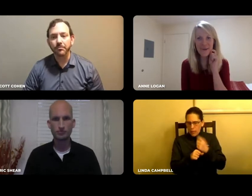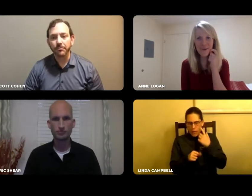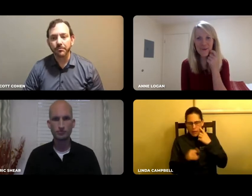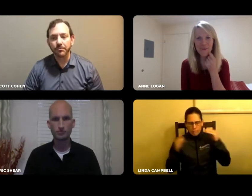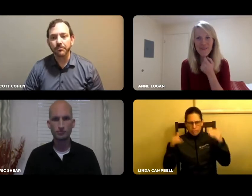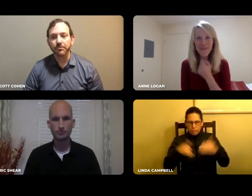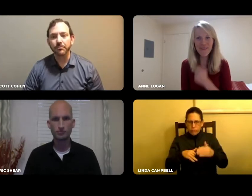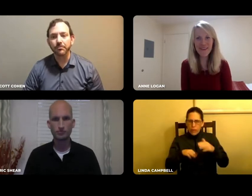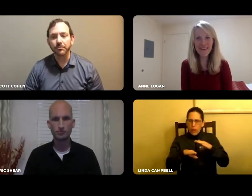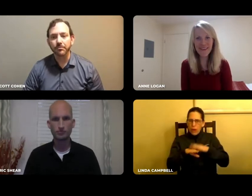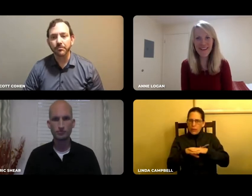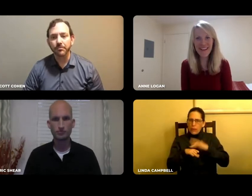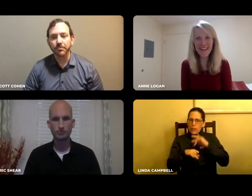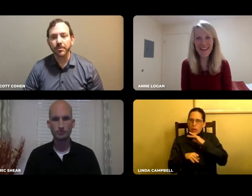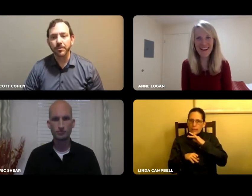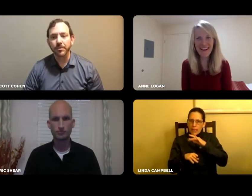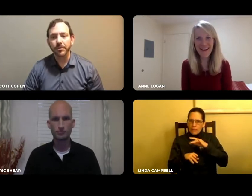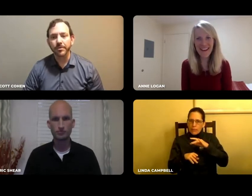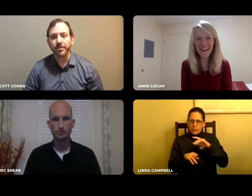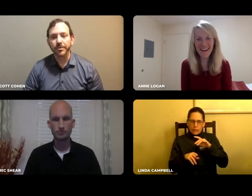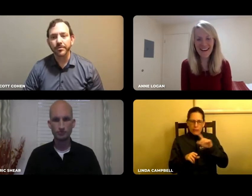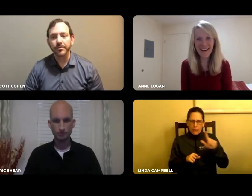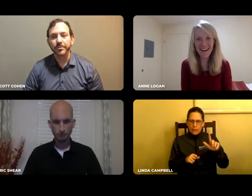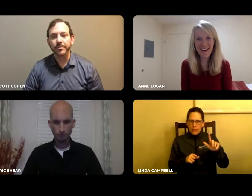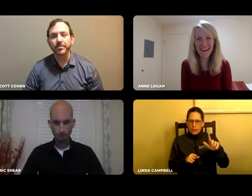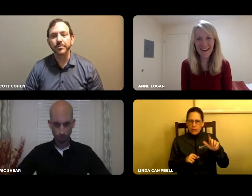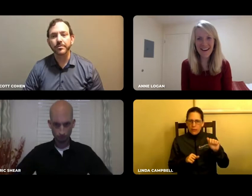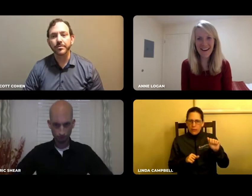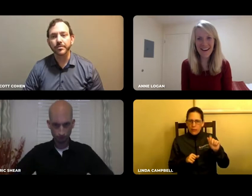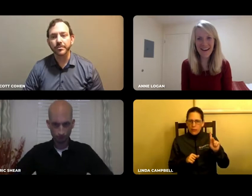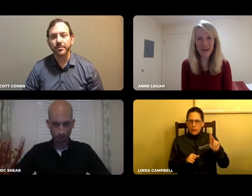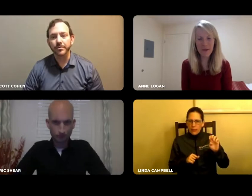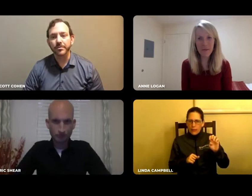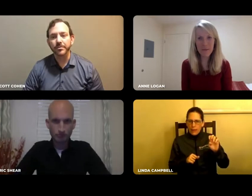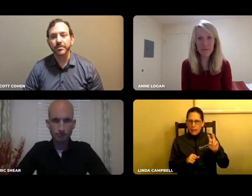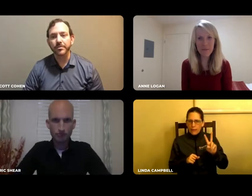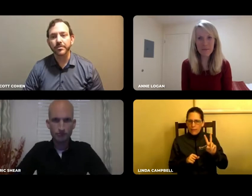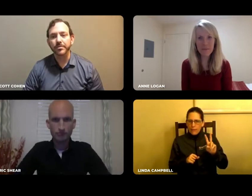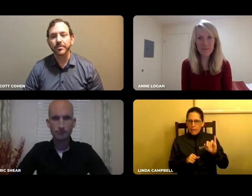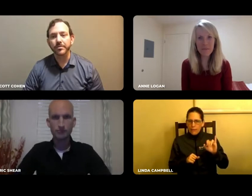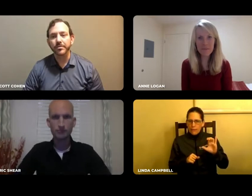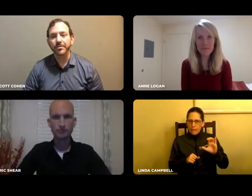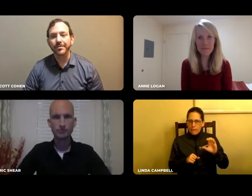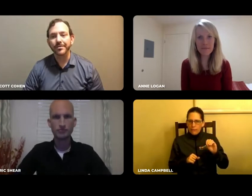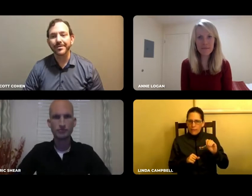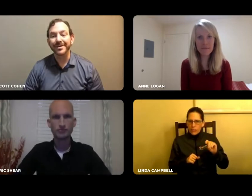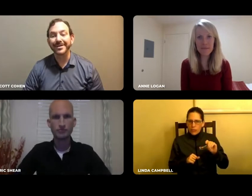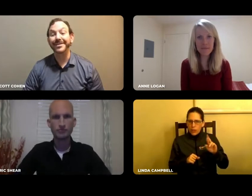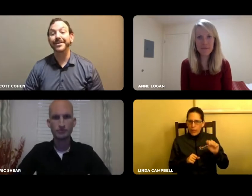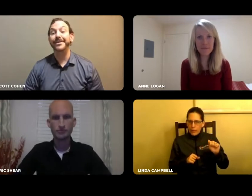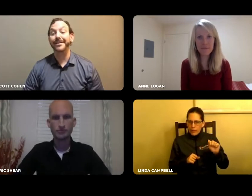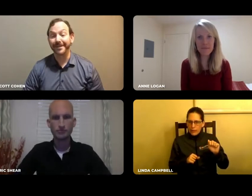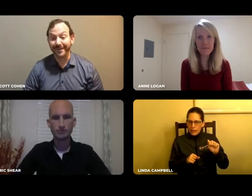focusing on contamination in Lake Victoria.